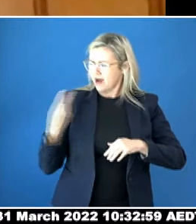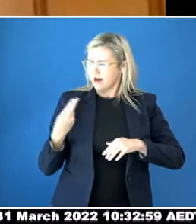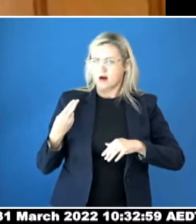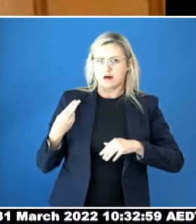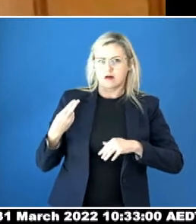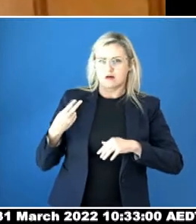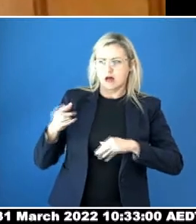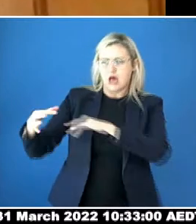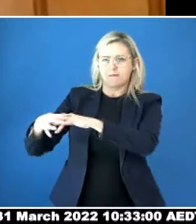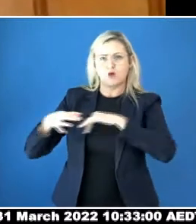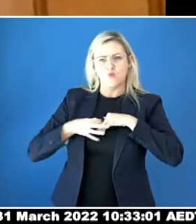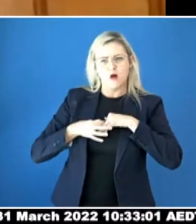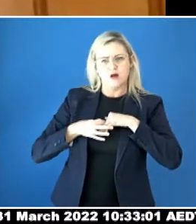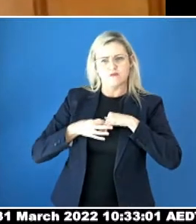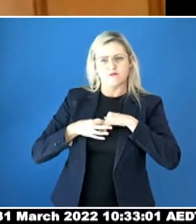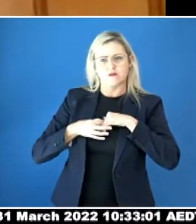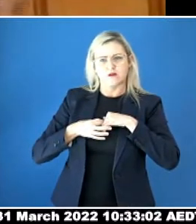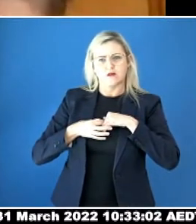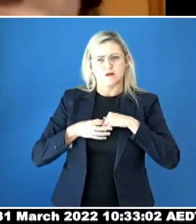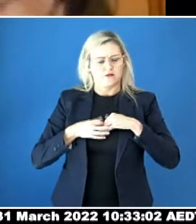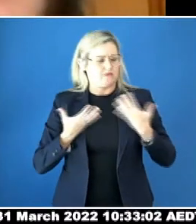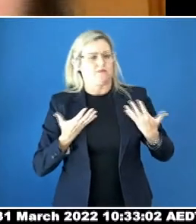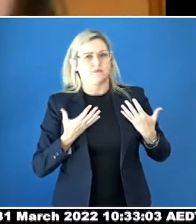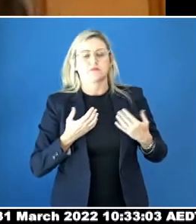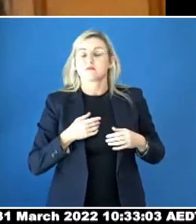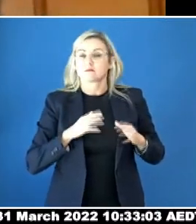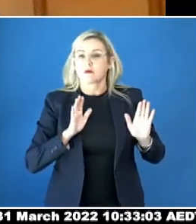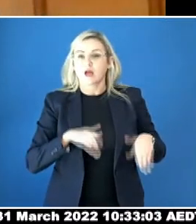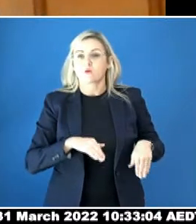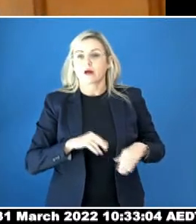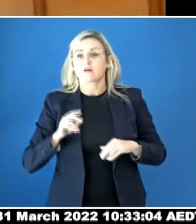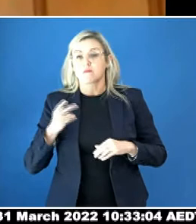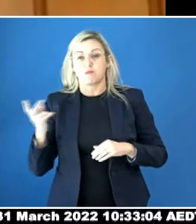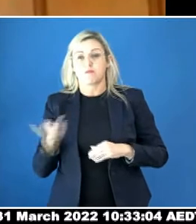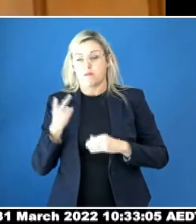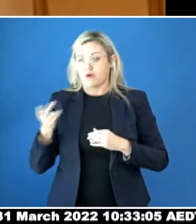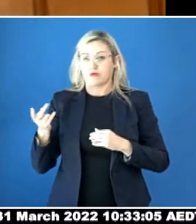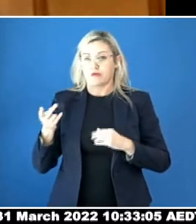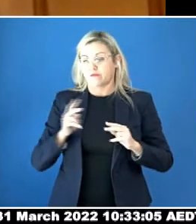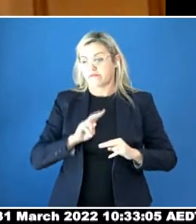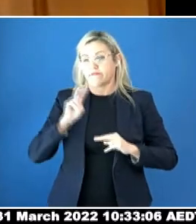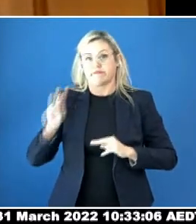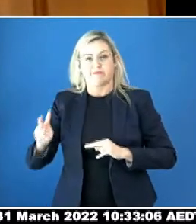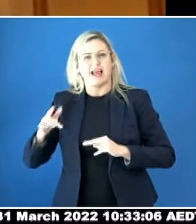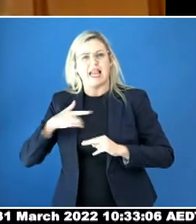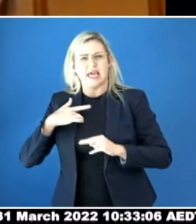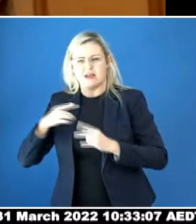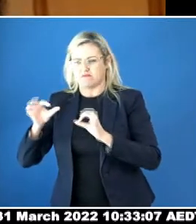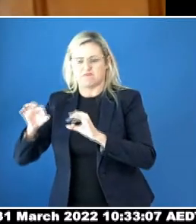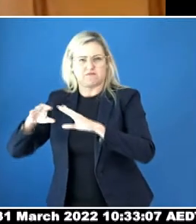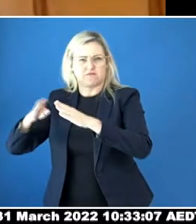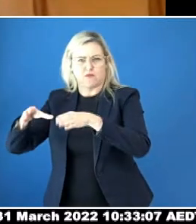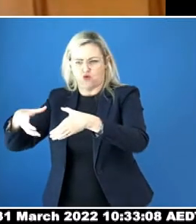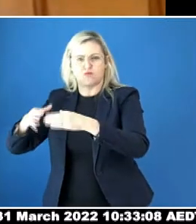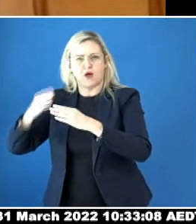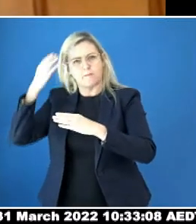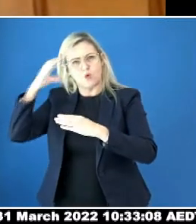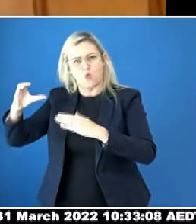So we both went back to the boarding house, right,